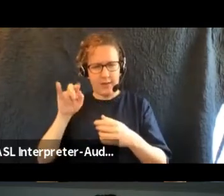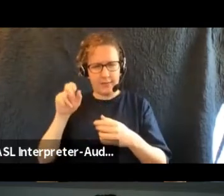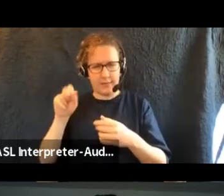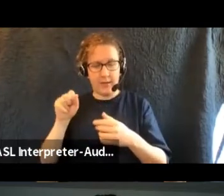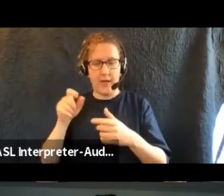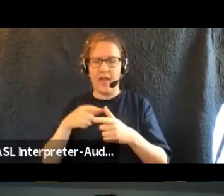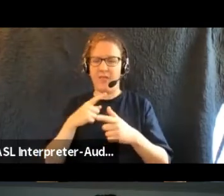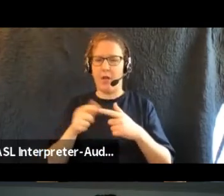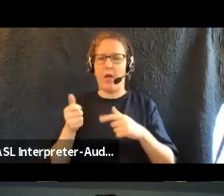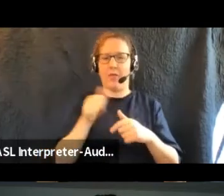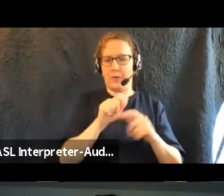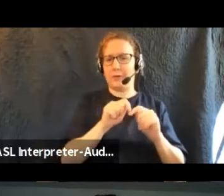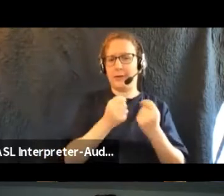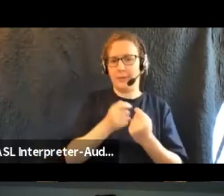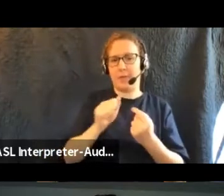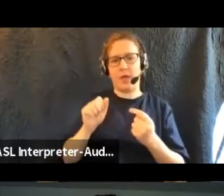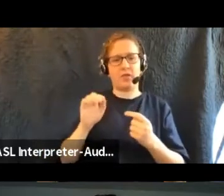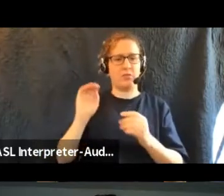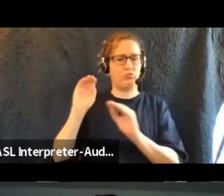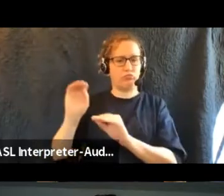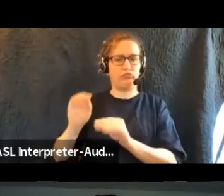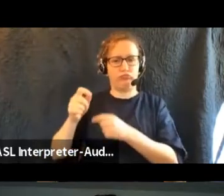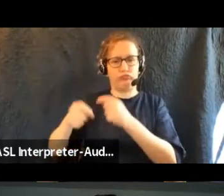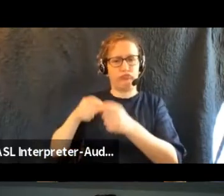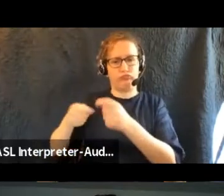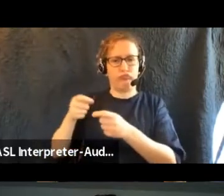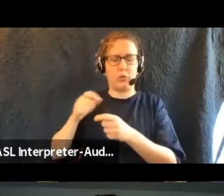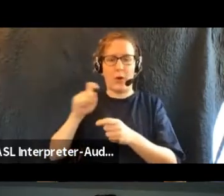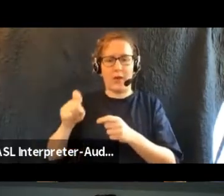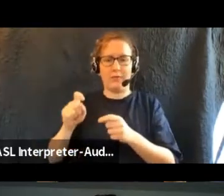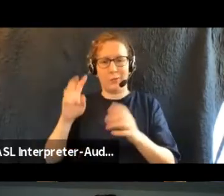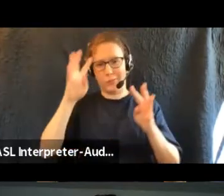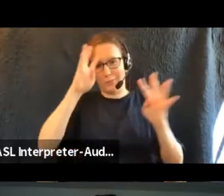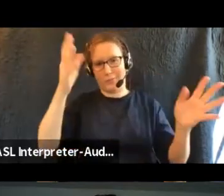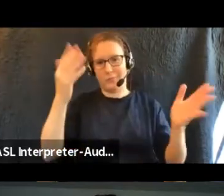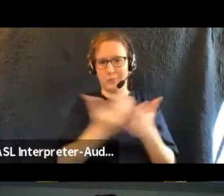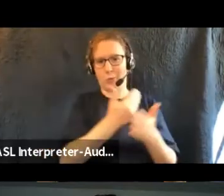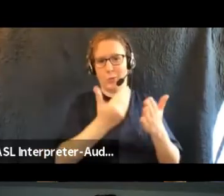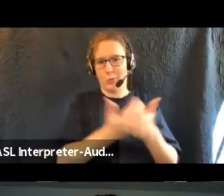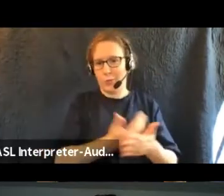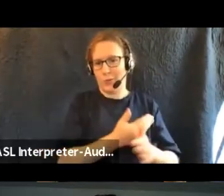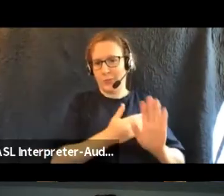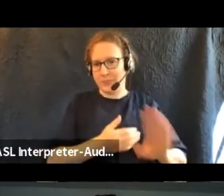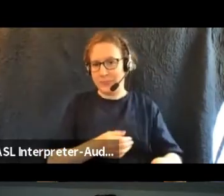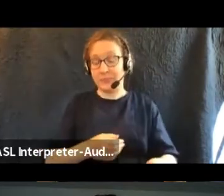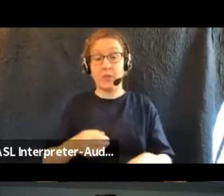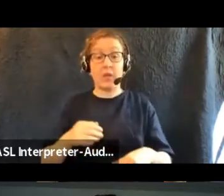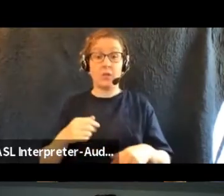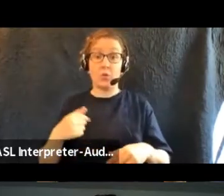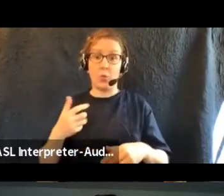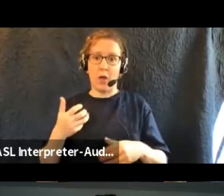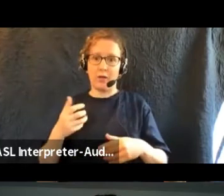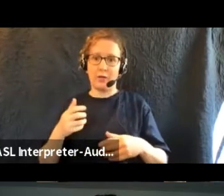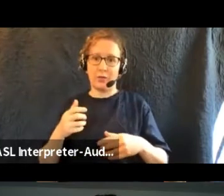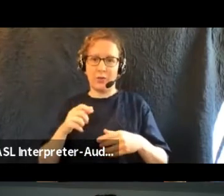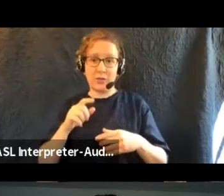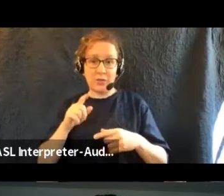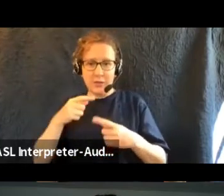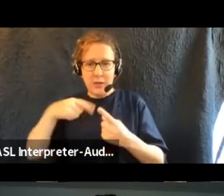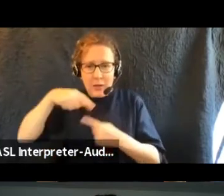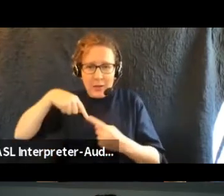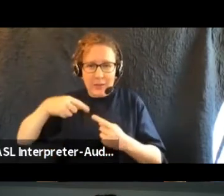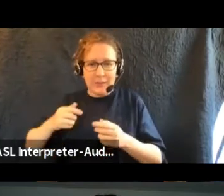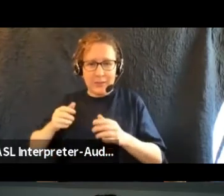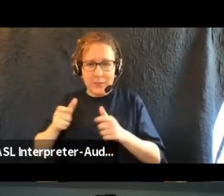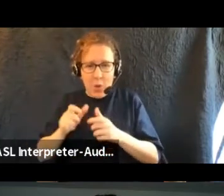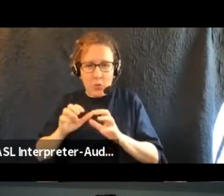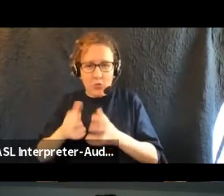features so that it's not just a small group of folks who know how to make things adaptable.